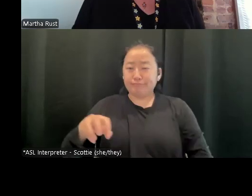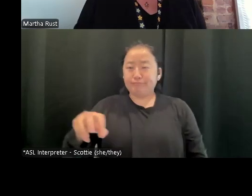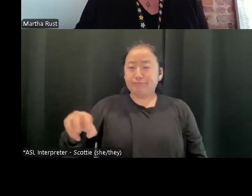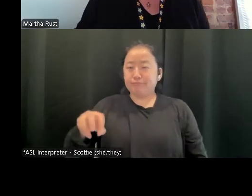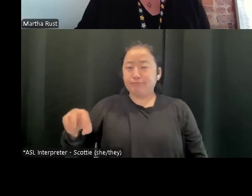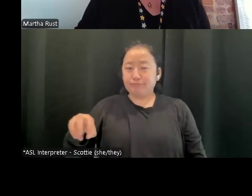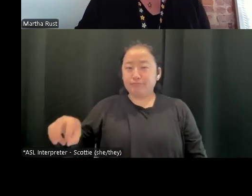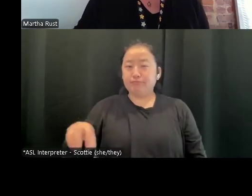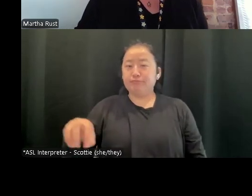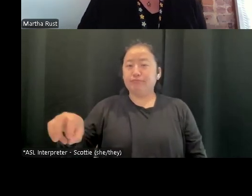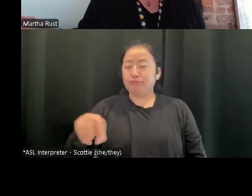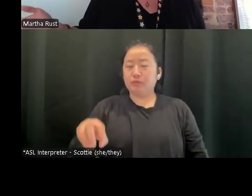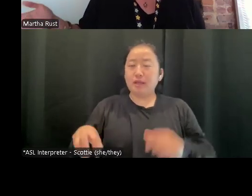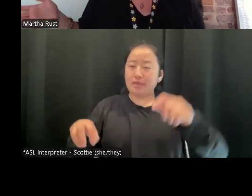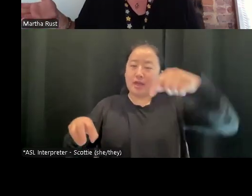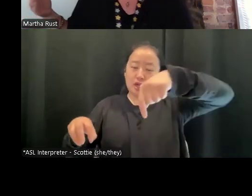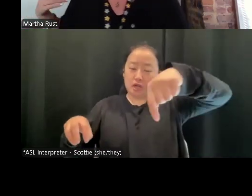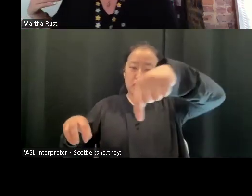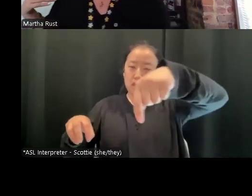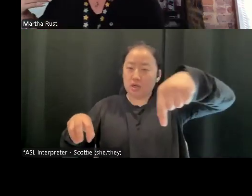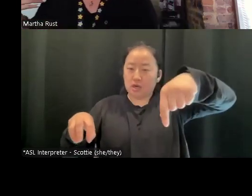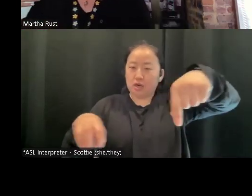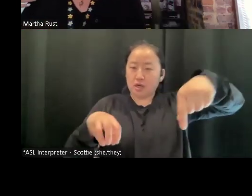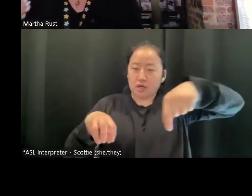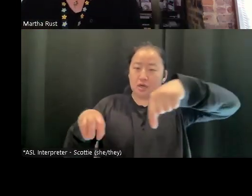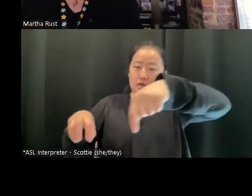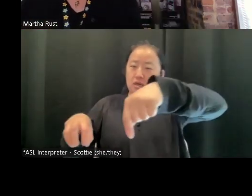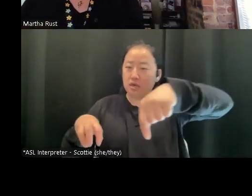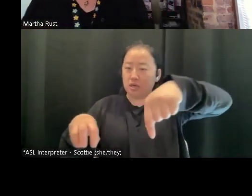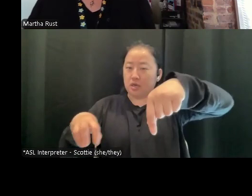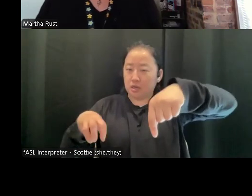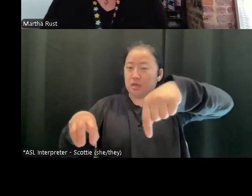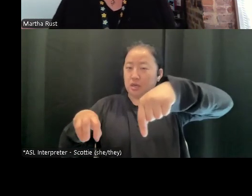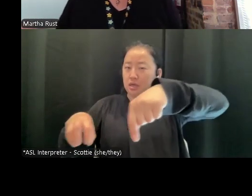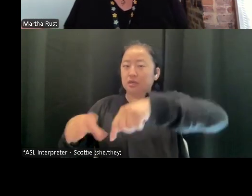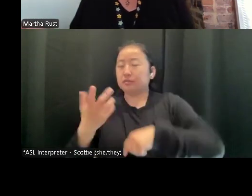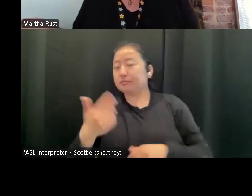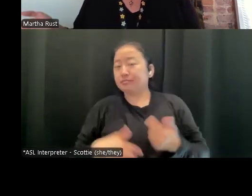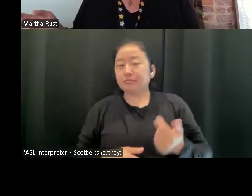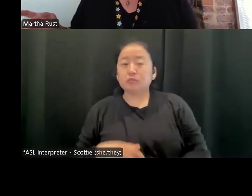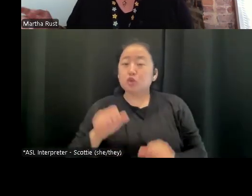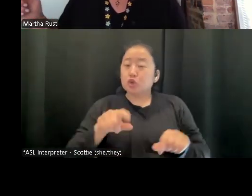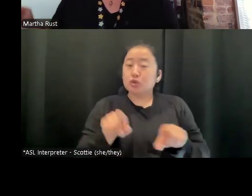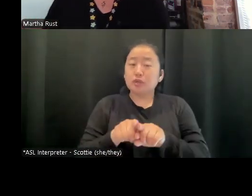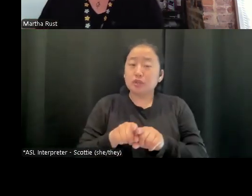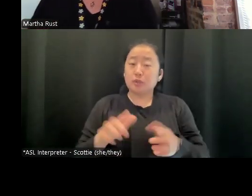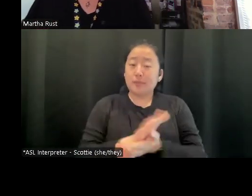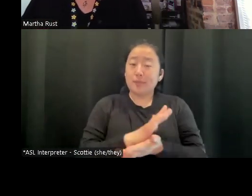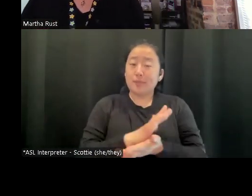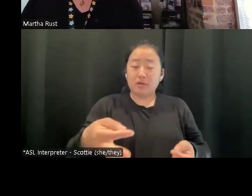hand is something that you could put an iPad underneath as well, and you could use a stylus.